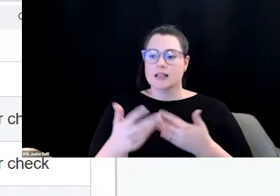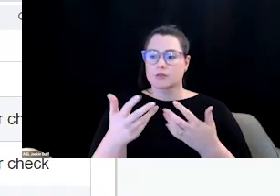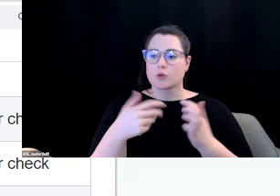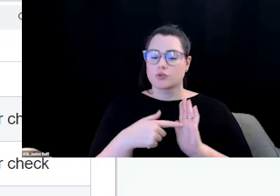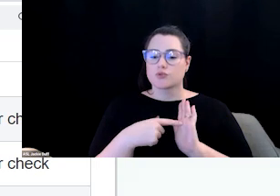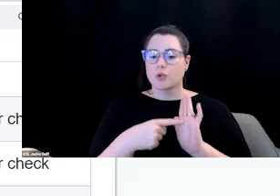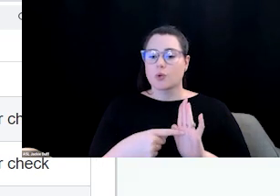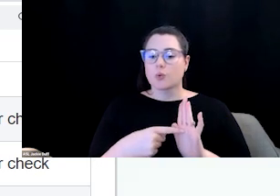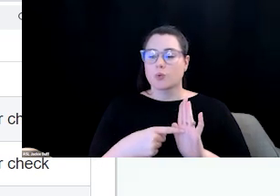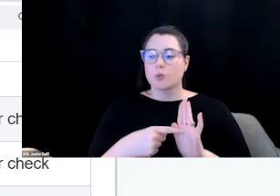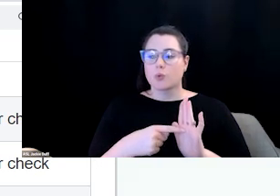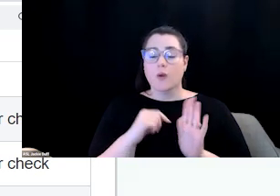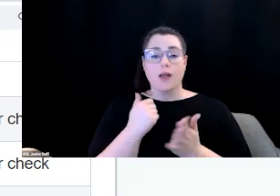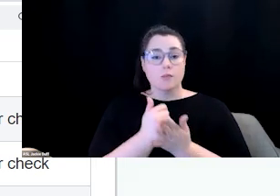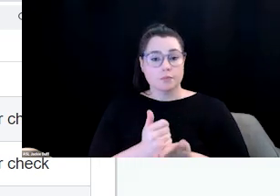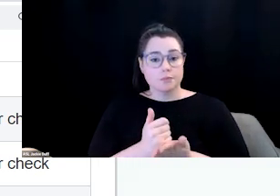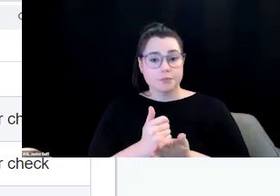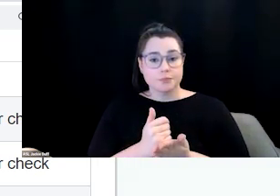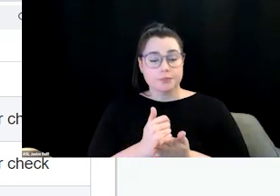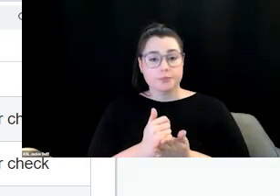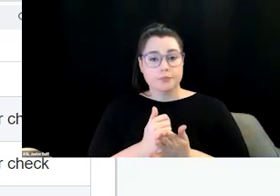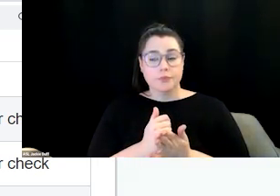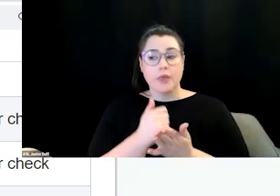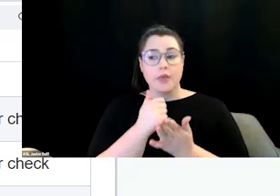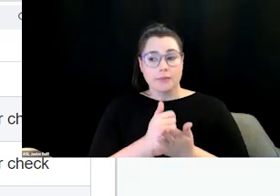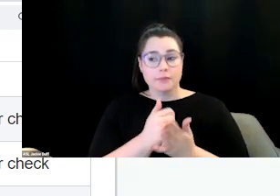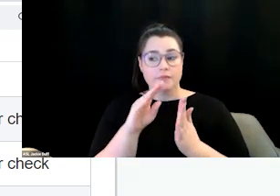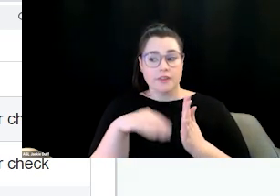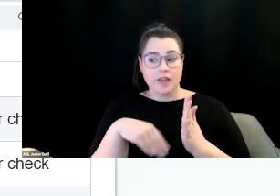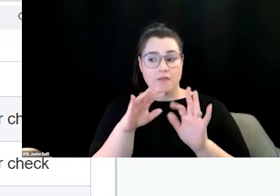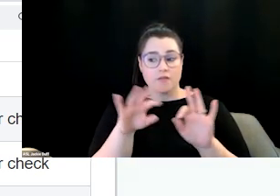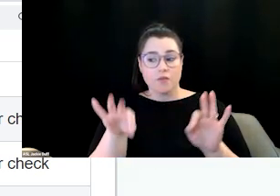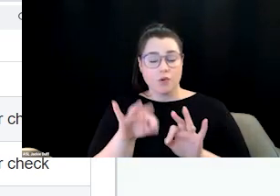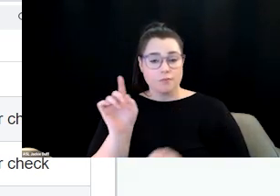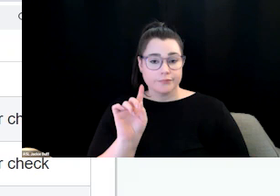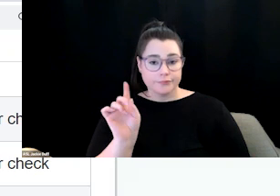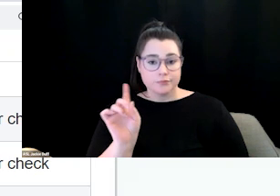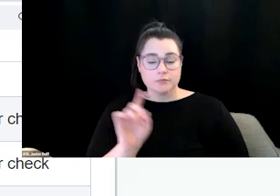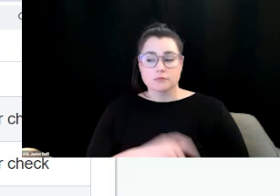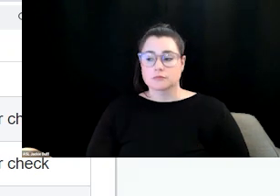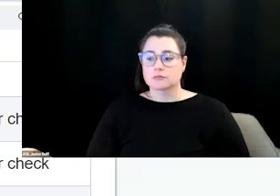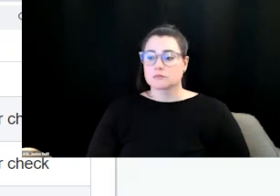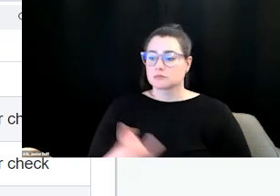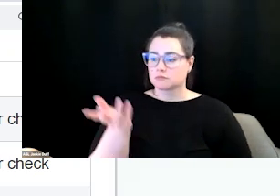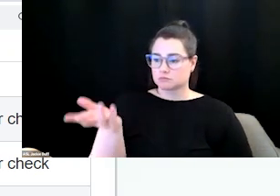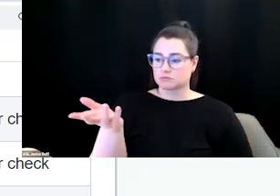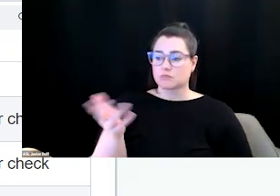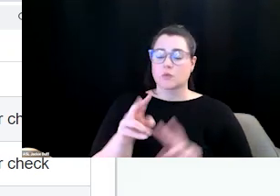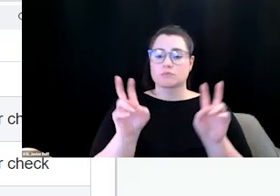if you need help filling out this form. I do want to point out the helpful links on the lower-left-hand corner.